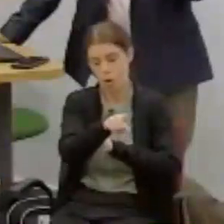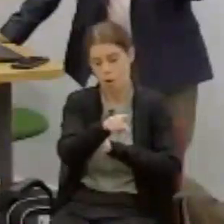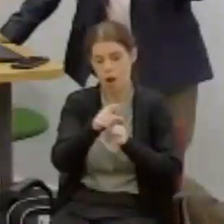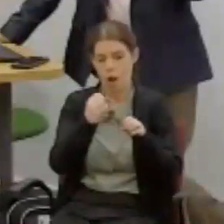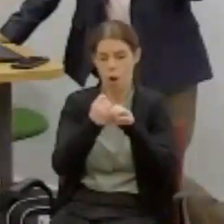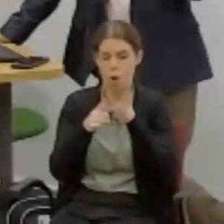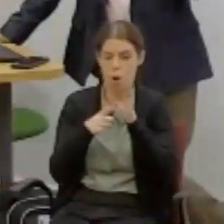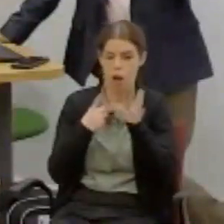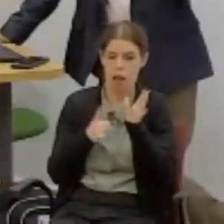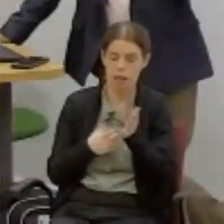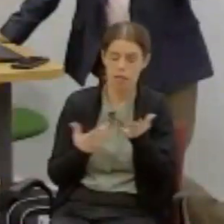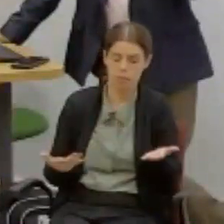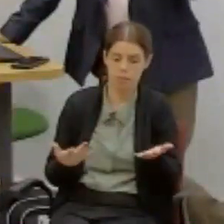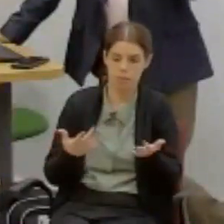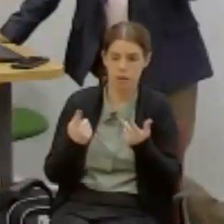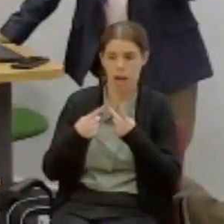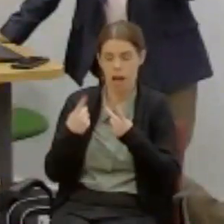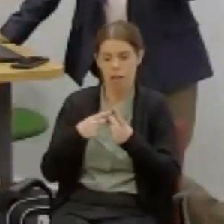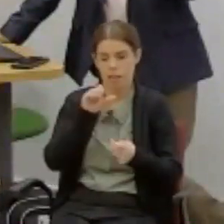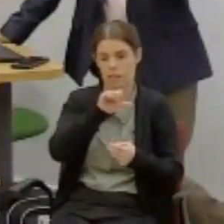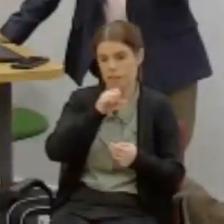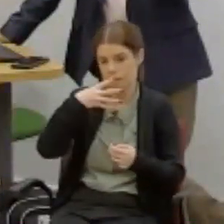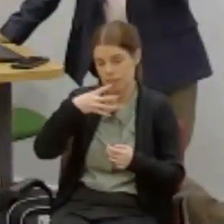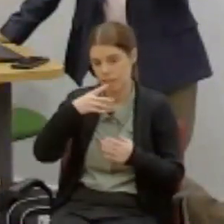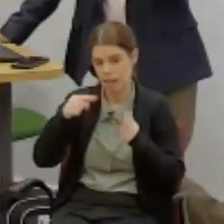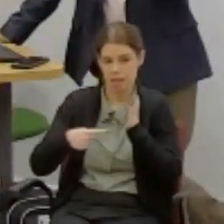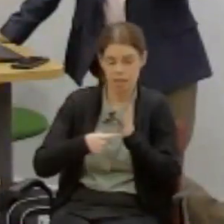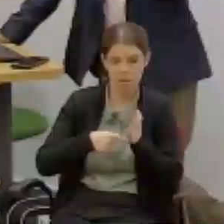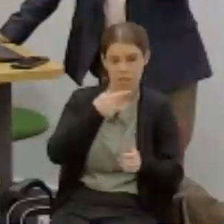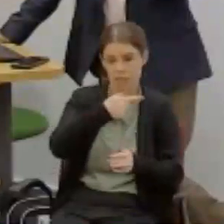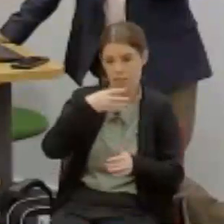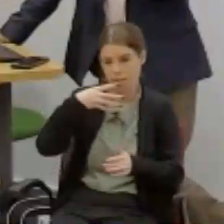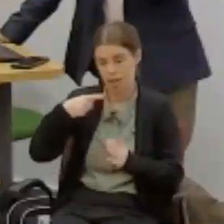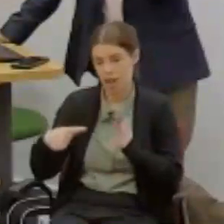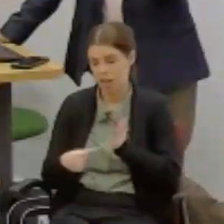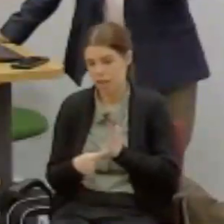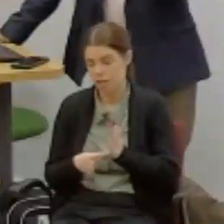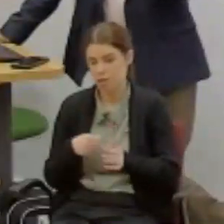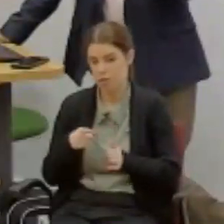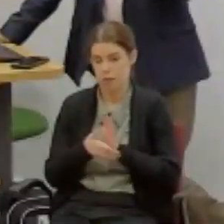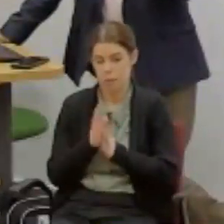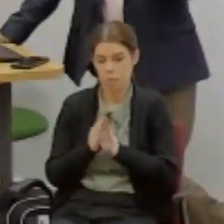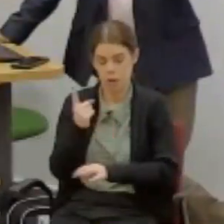But the other 68 69,000 78 79,000 we're doing week and training.